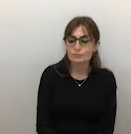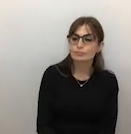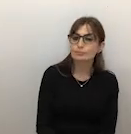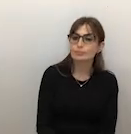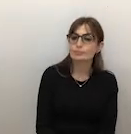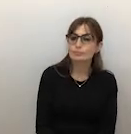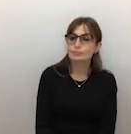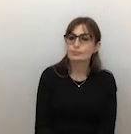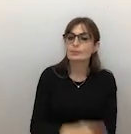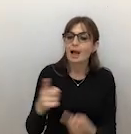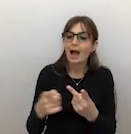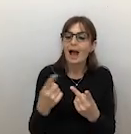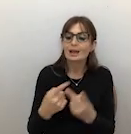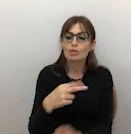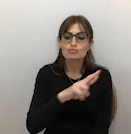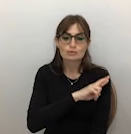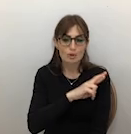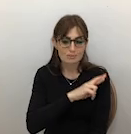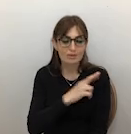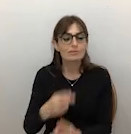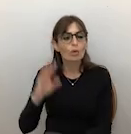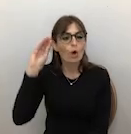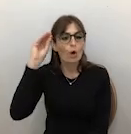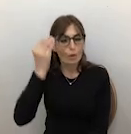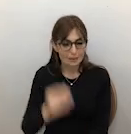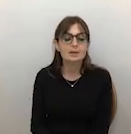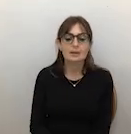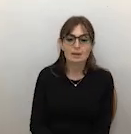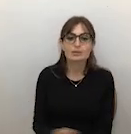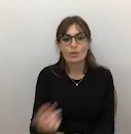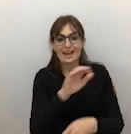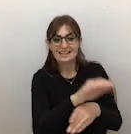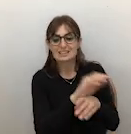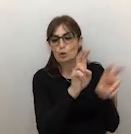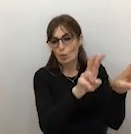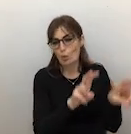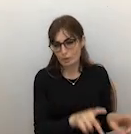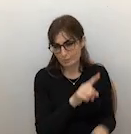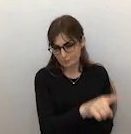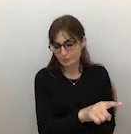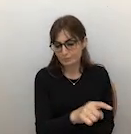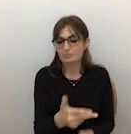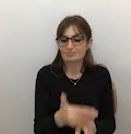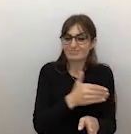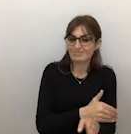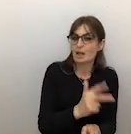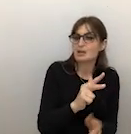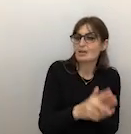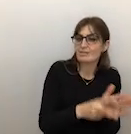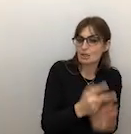A secondary of oversight responsibilities for the committee, is regarding the external audit. In part eight of this series,